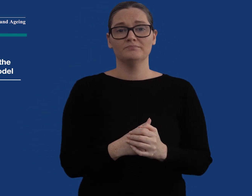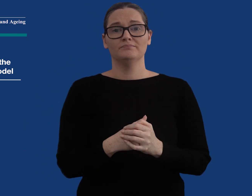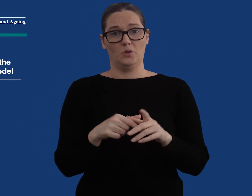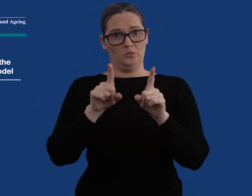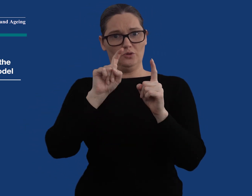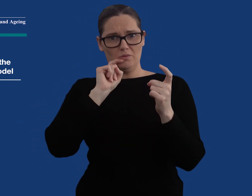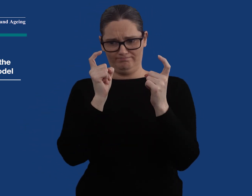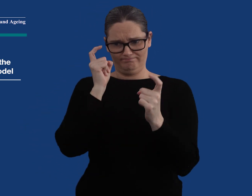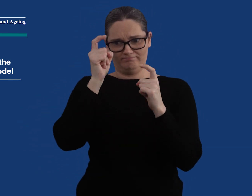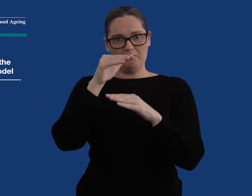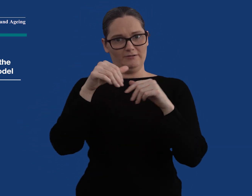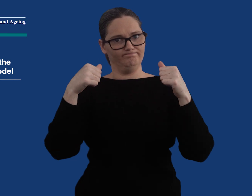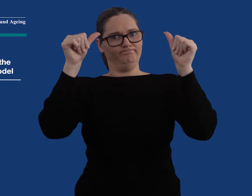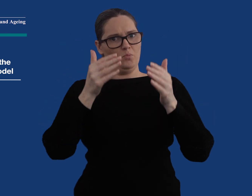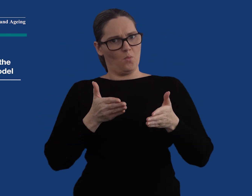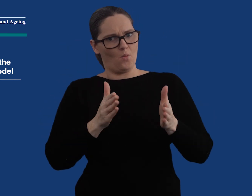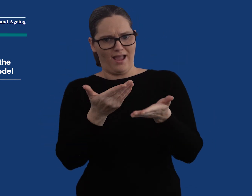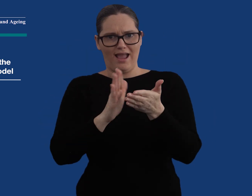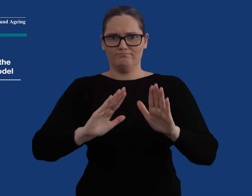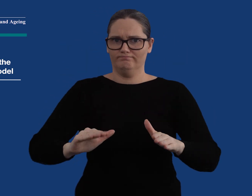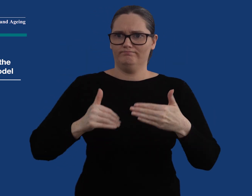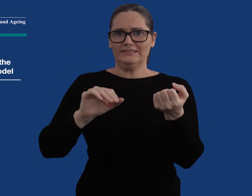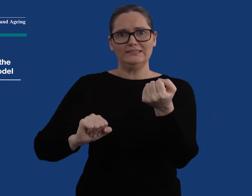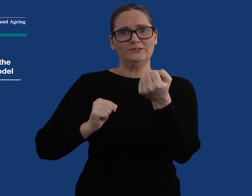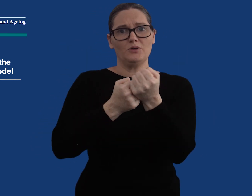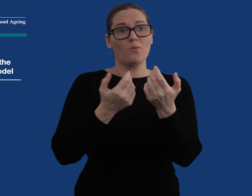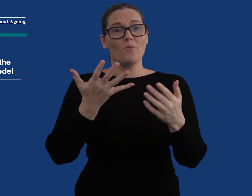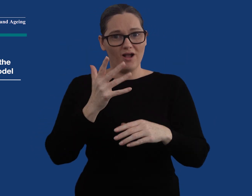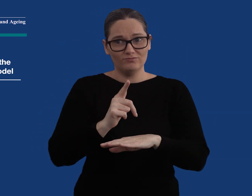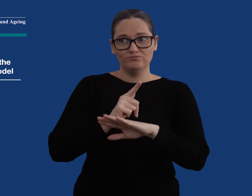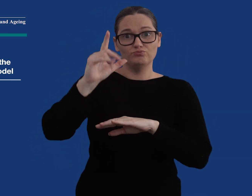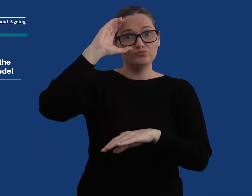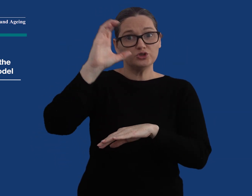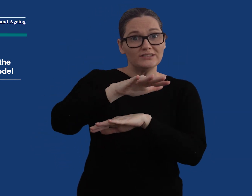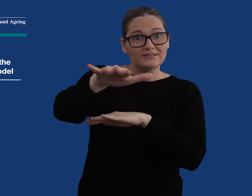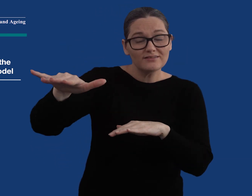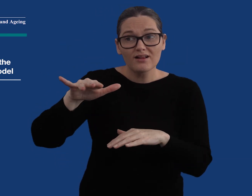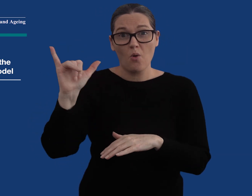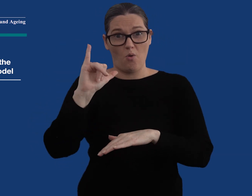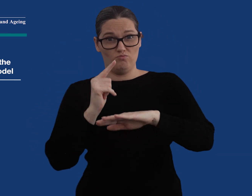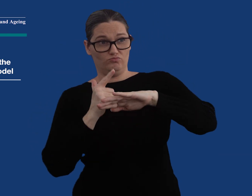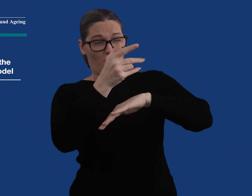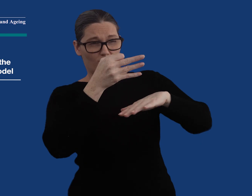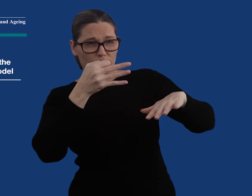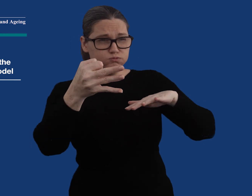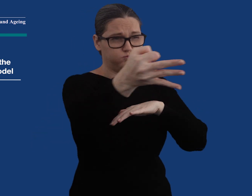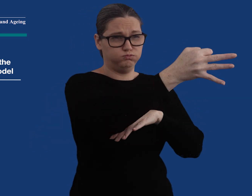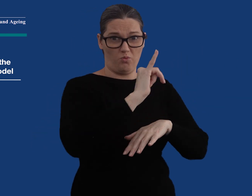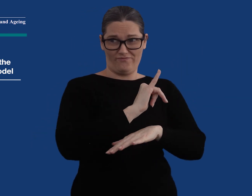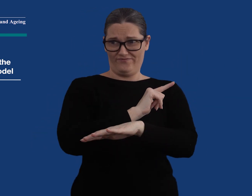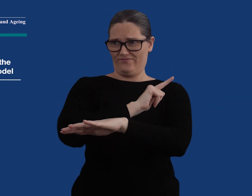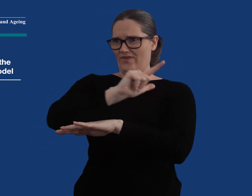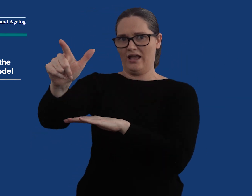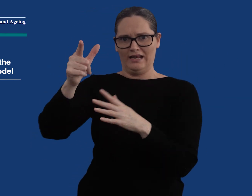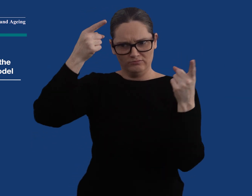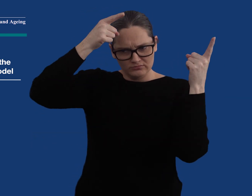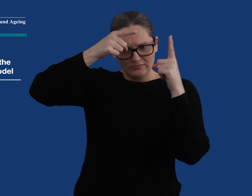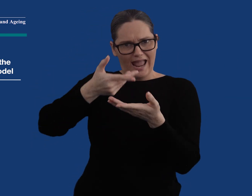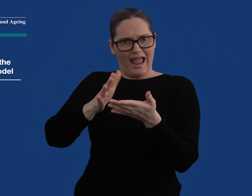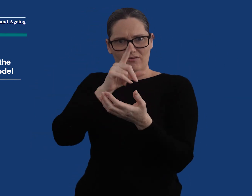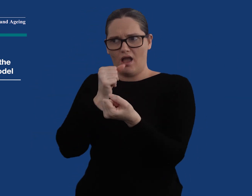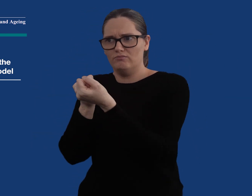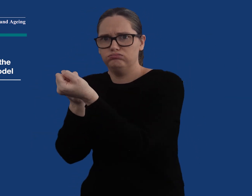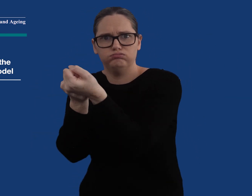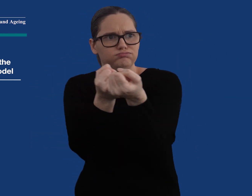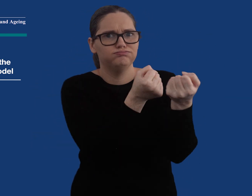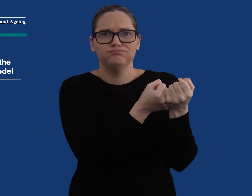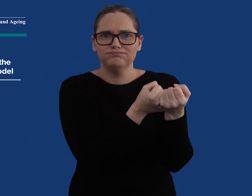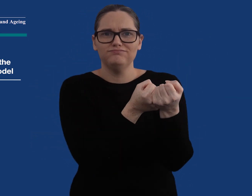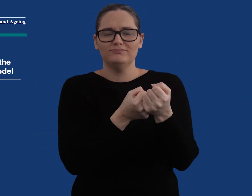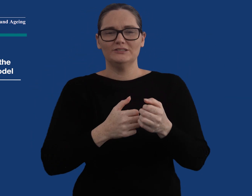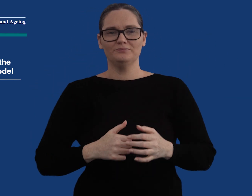and consider effective approaches in regional, rural and remote areas.